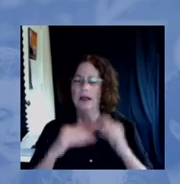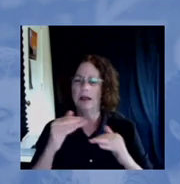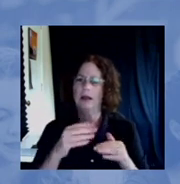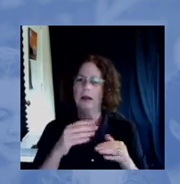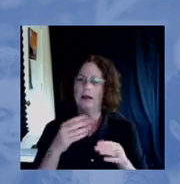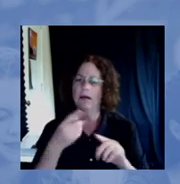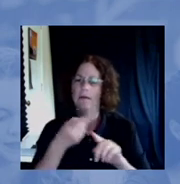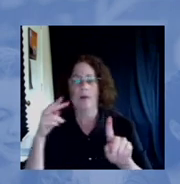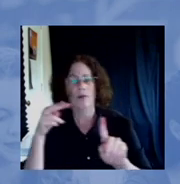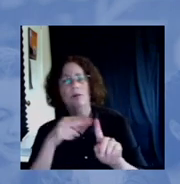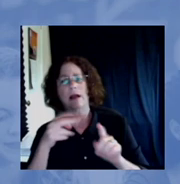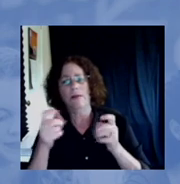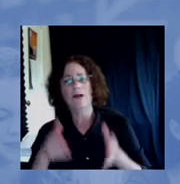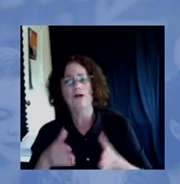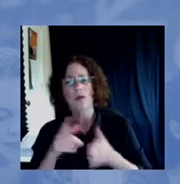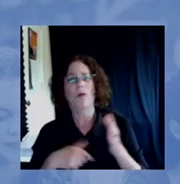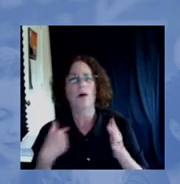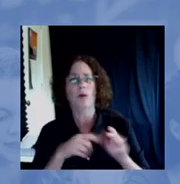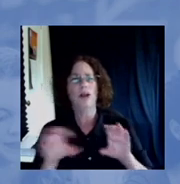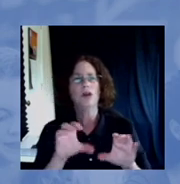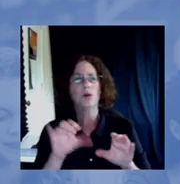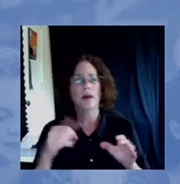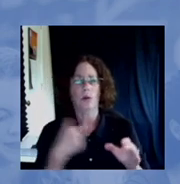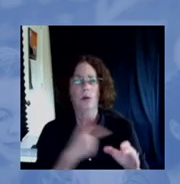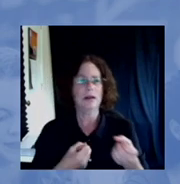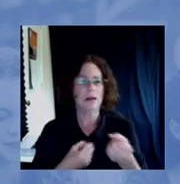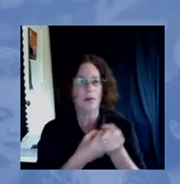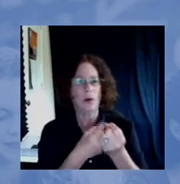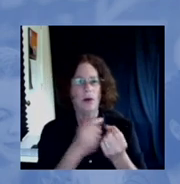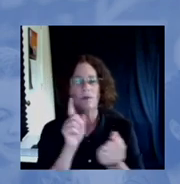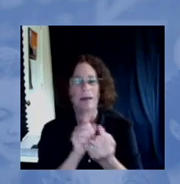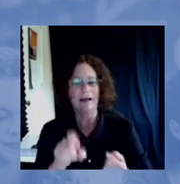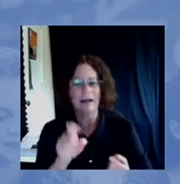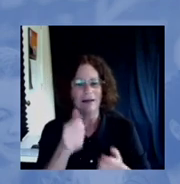WHAT IS IT THAT WE DO THAT WE SUPPORT IN MEET THE NEEDS OF EVERY STAFF PERSON IN THAT BUILDING